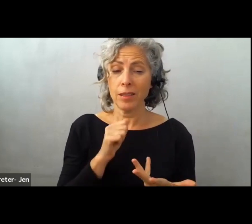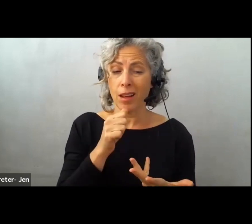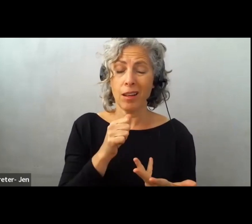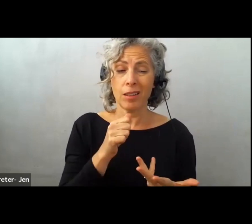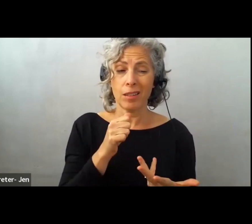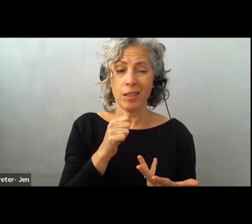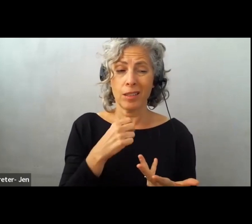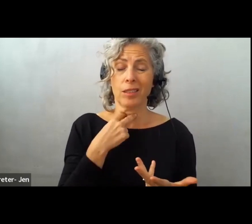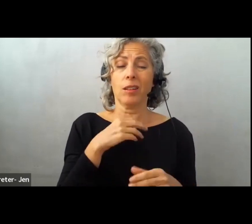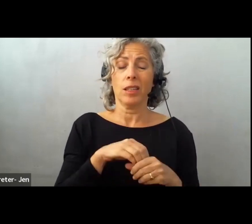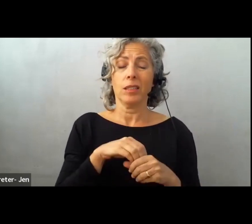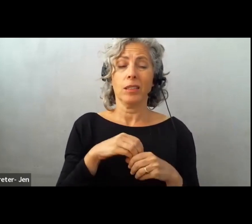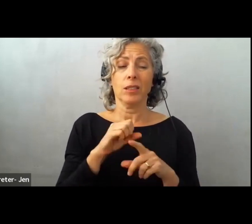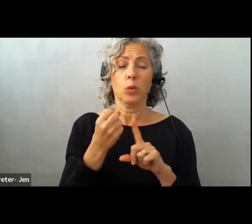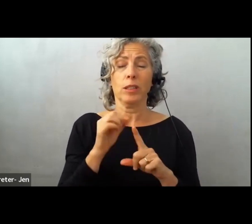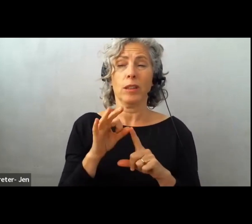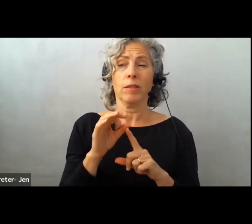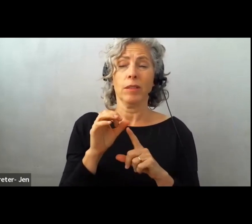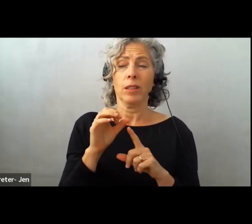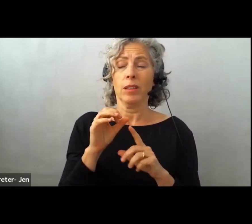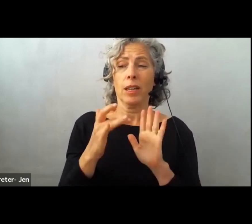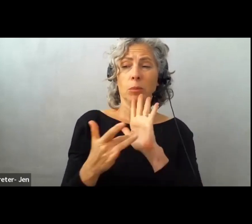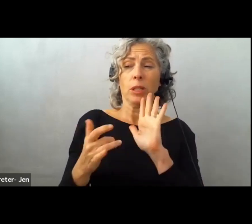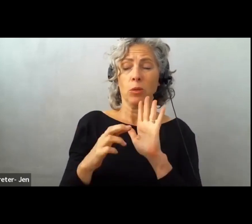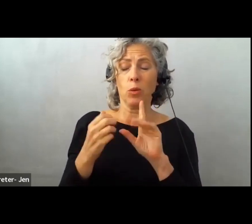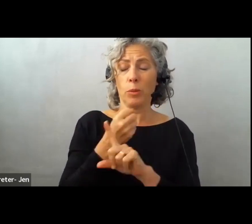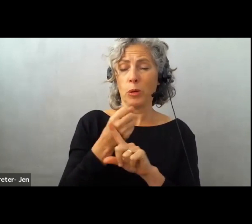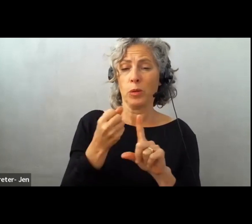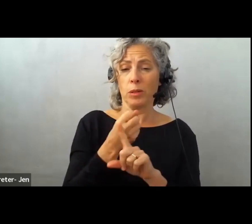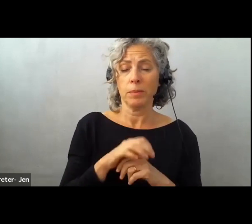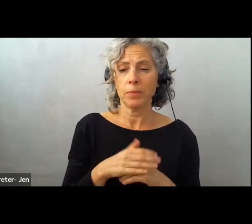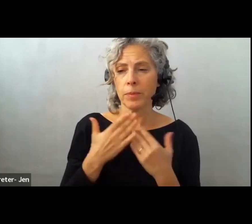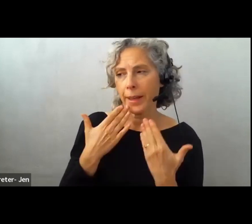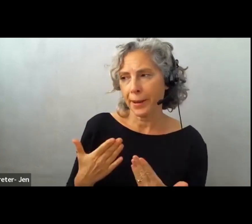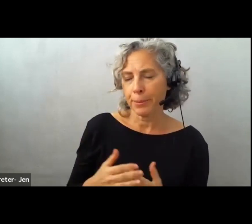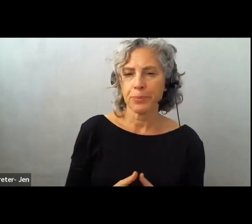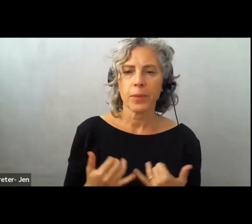exploitation. And thank you. What we're gonna do now is we're